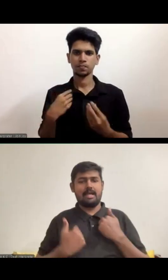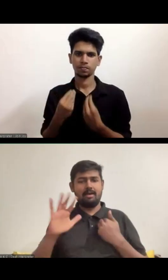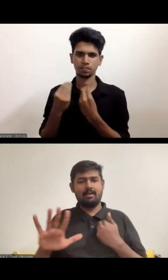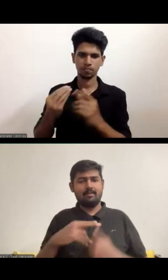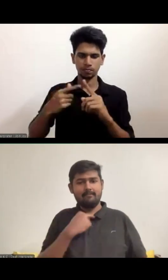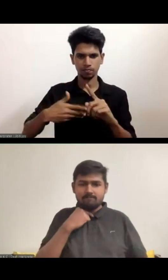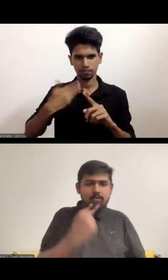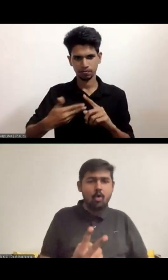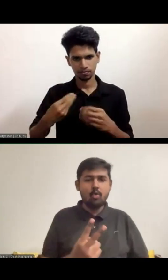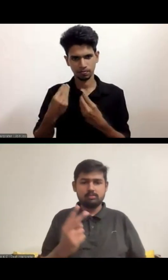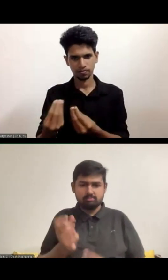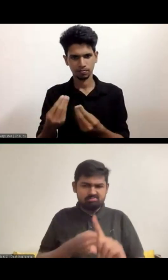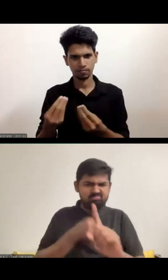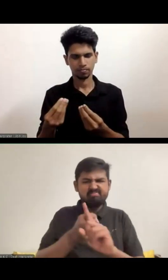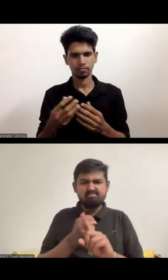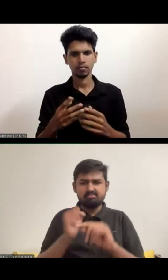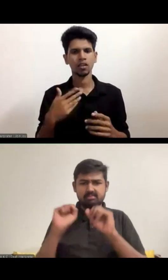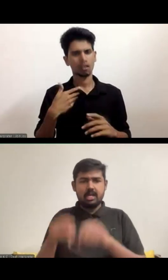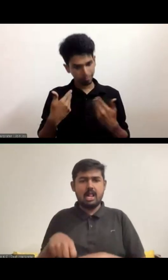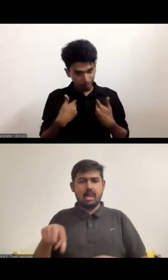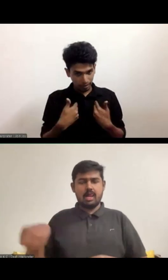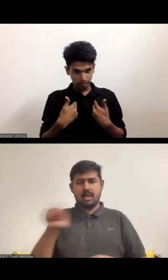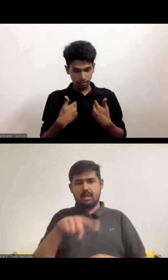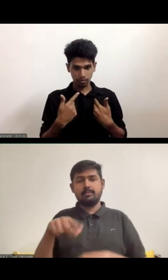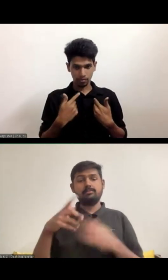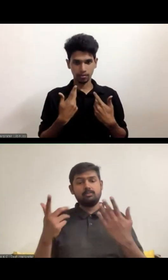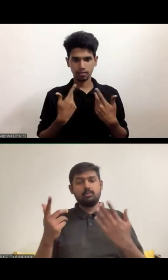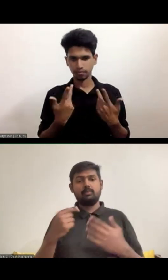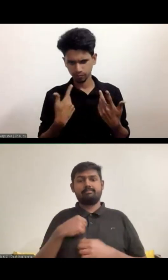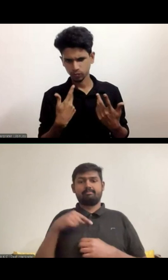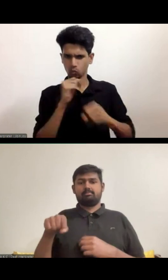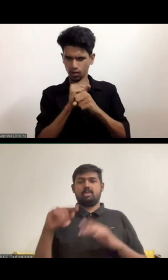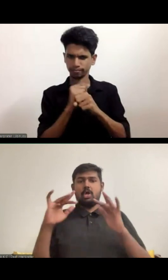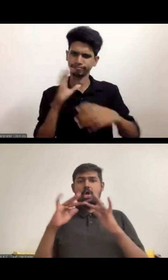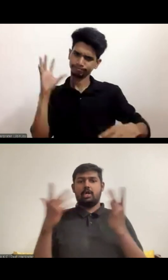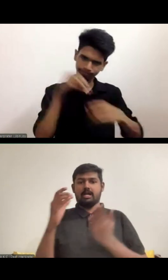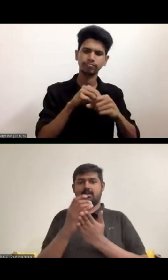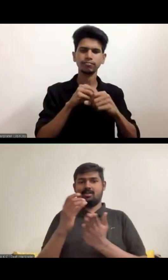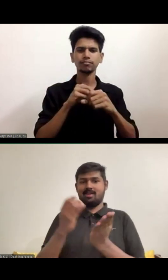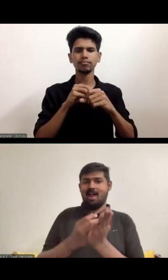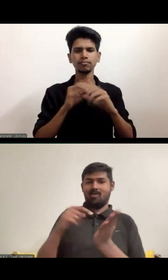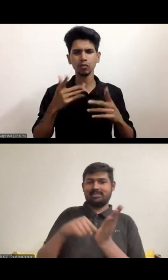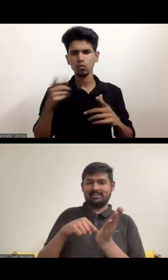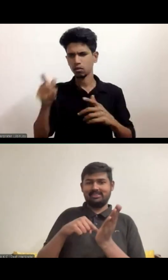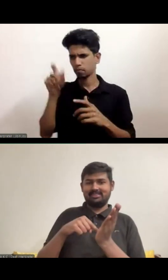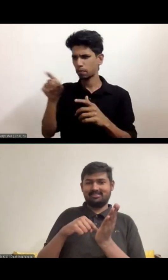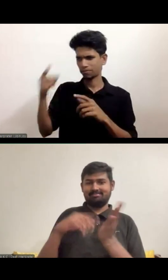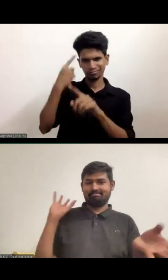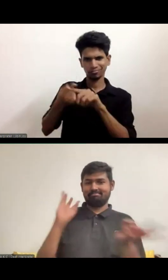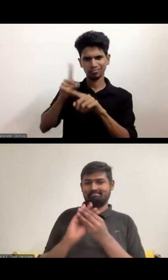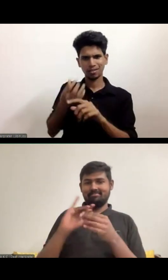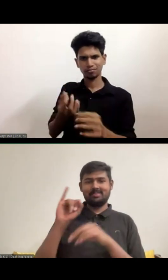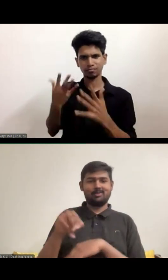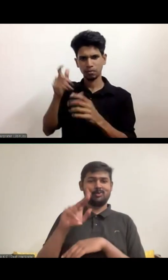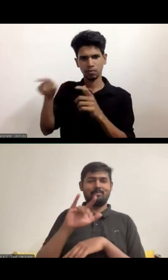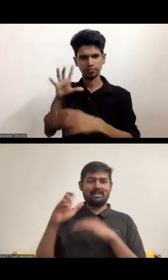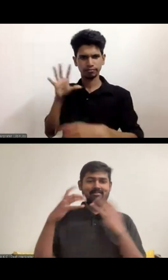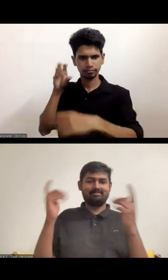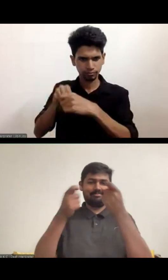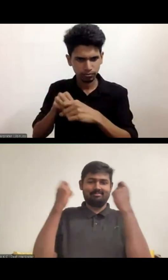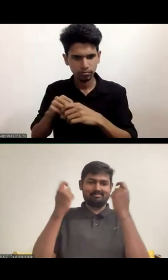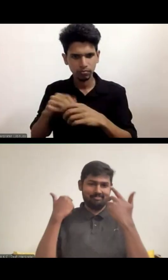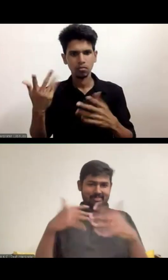And I worked very closely with the developers to incorporate captioning, international sign, and a